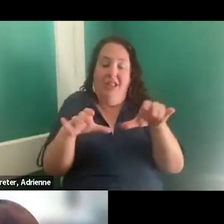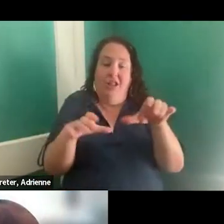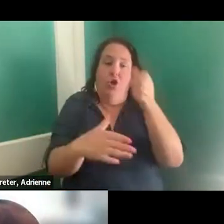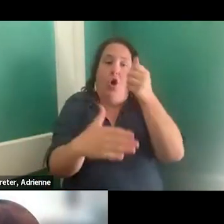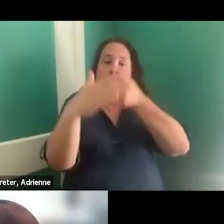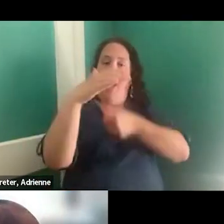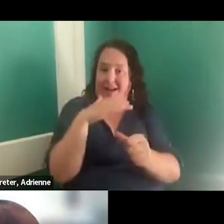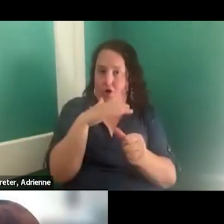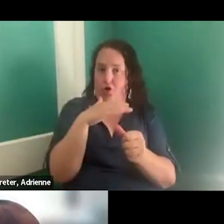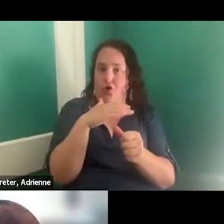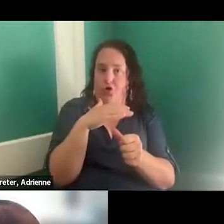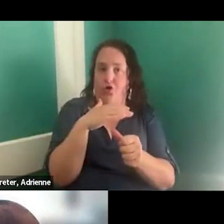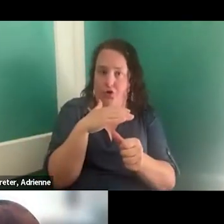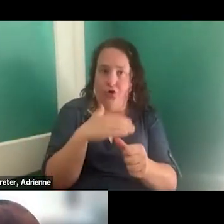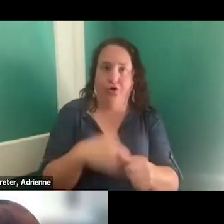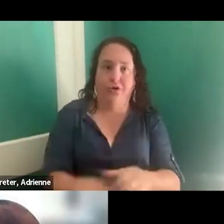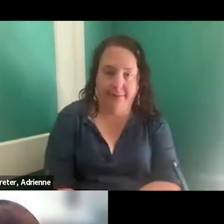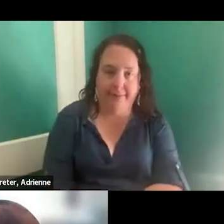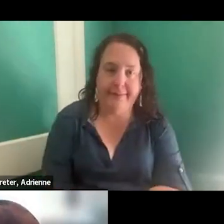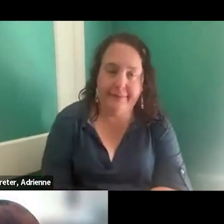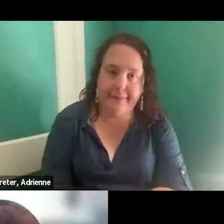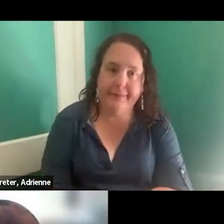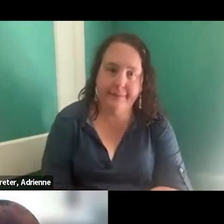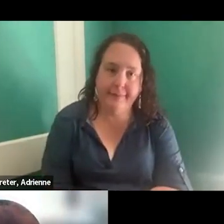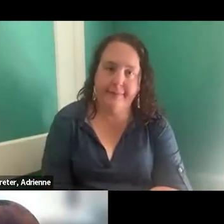So the actions go under.